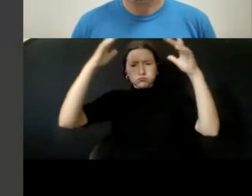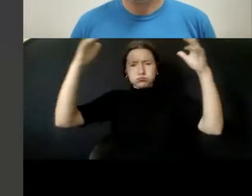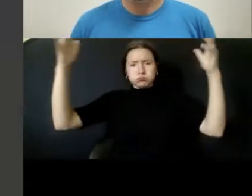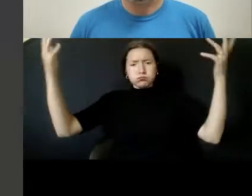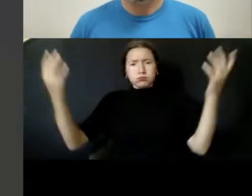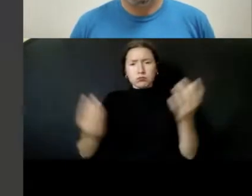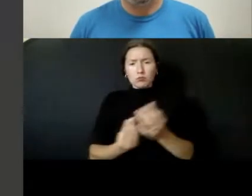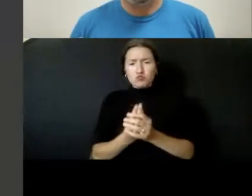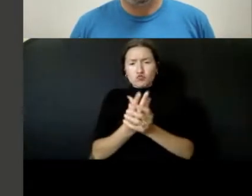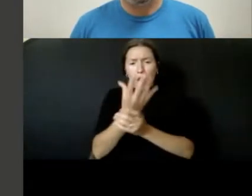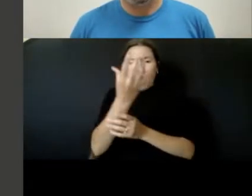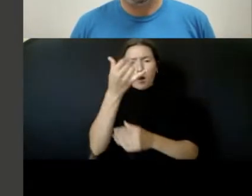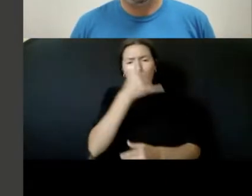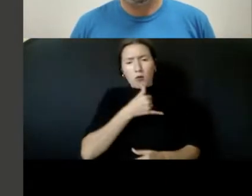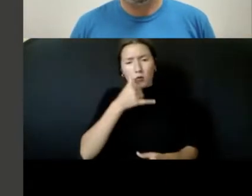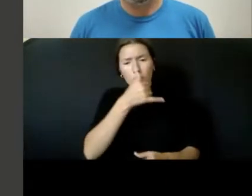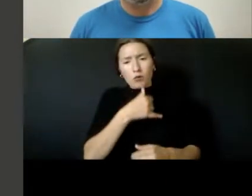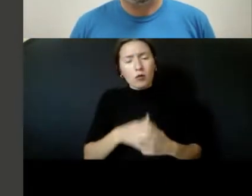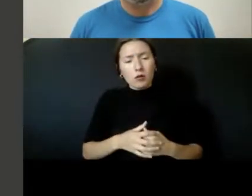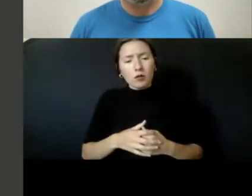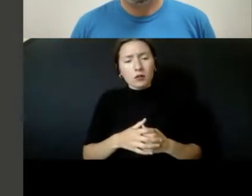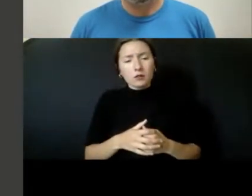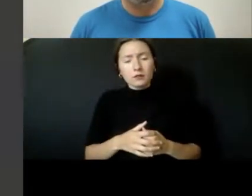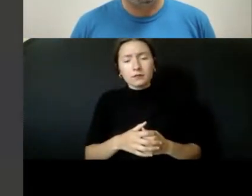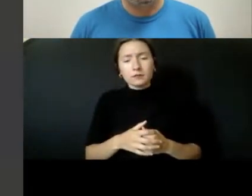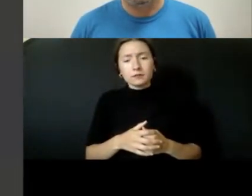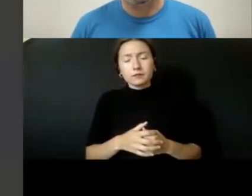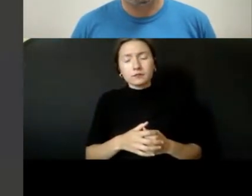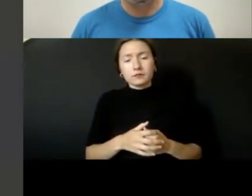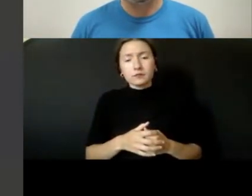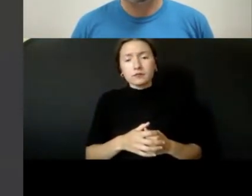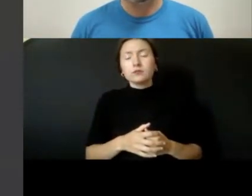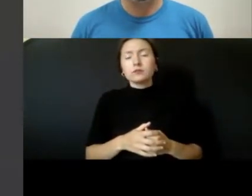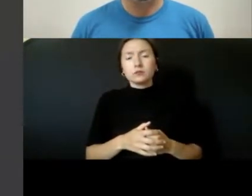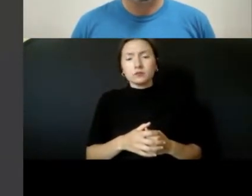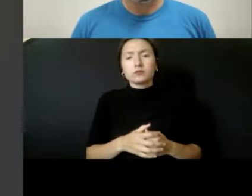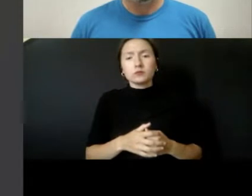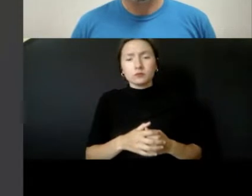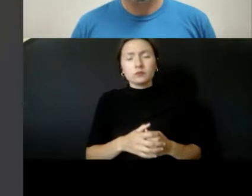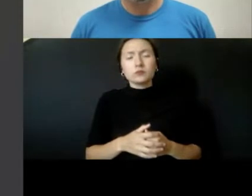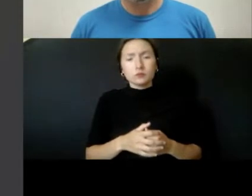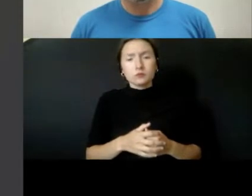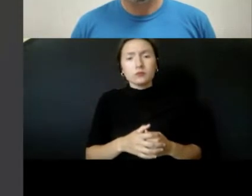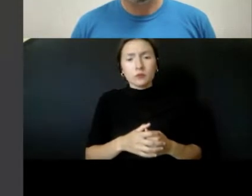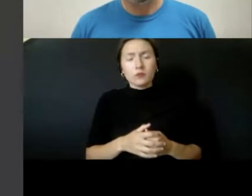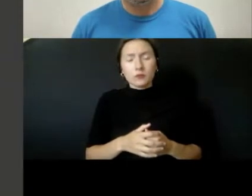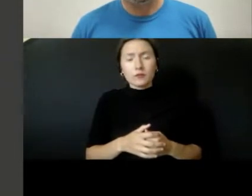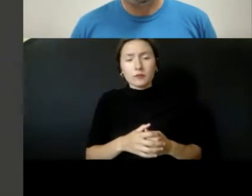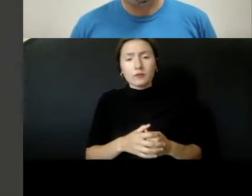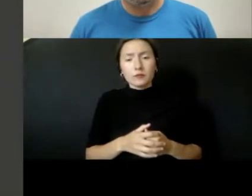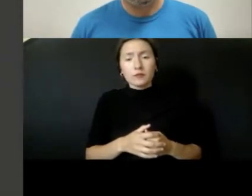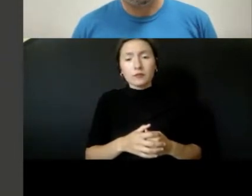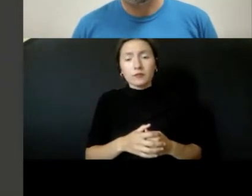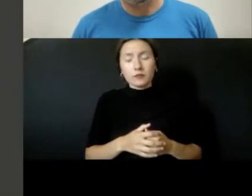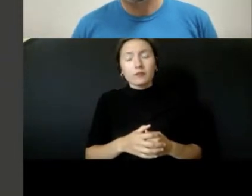and literacy and things like that and listen and hear them and then do something with that